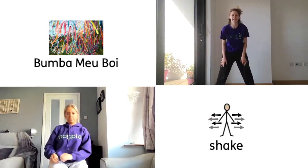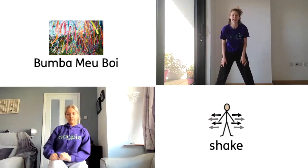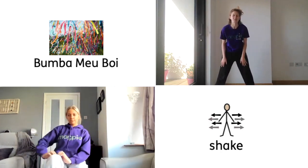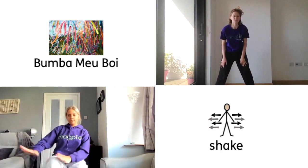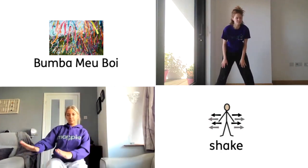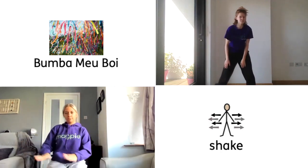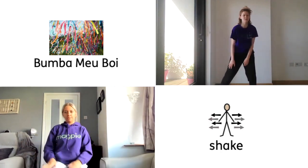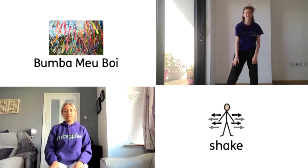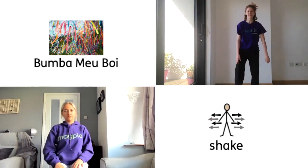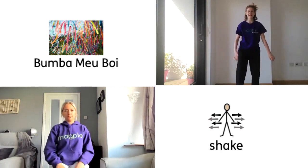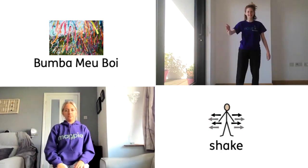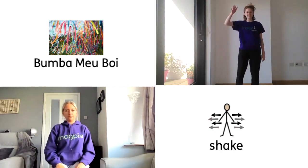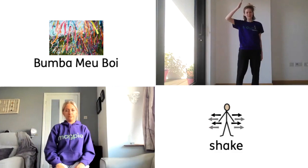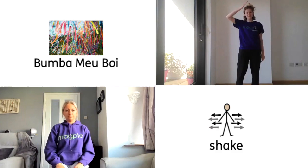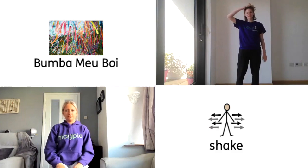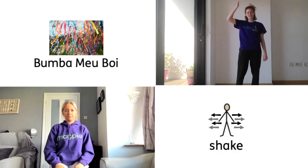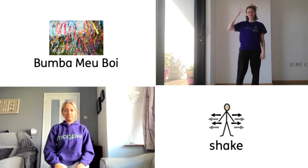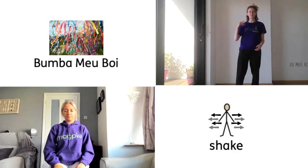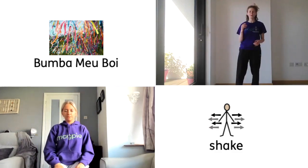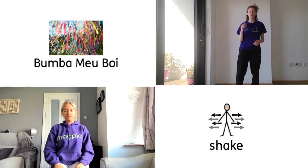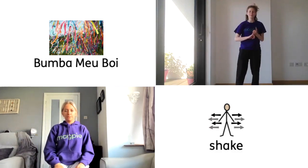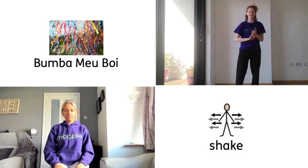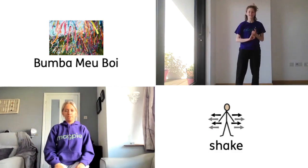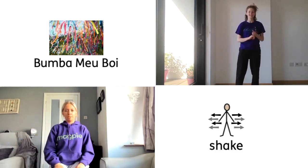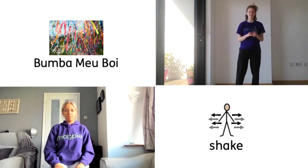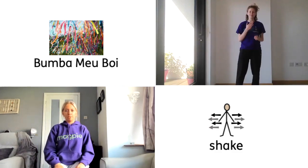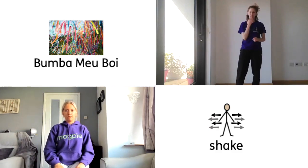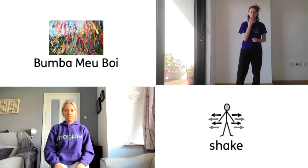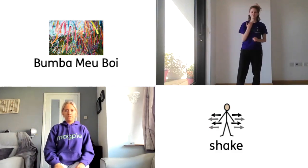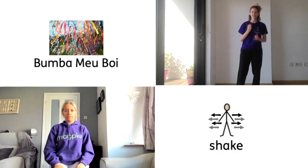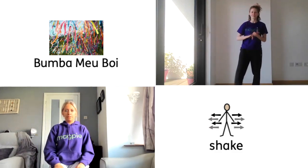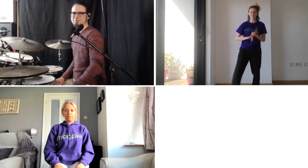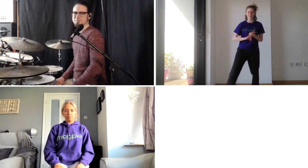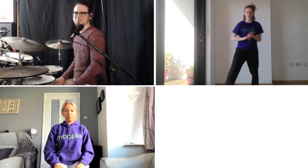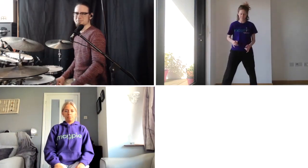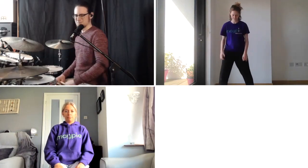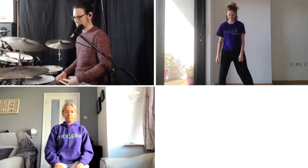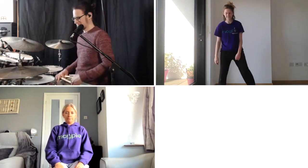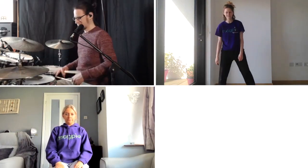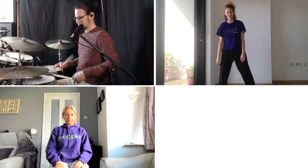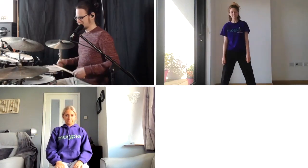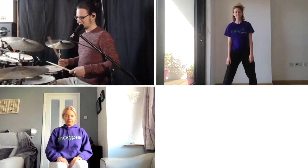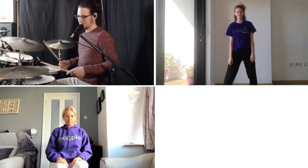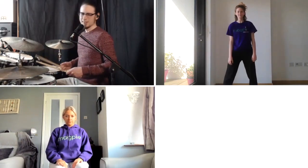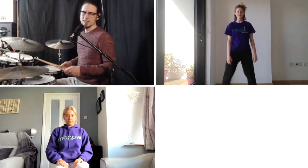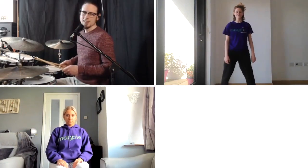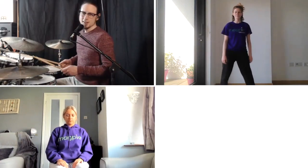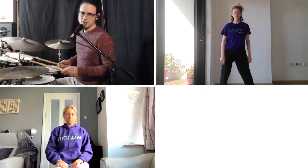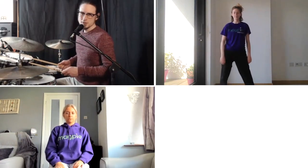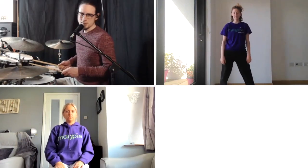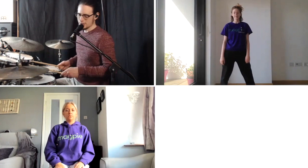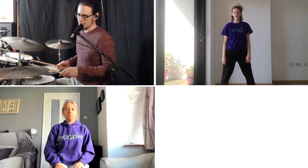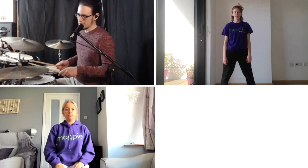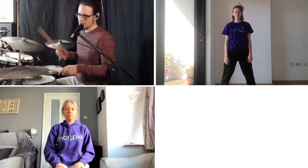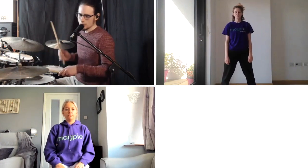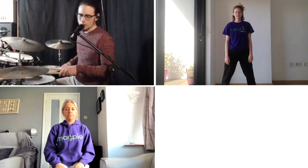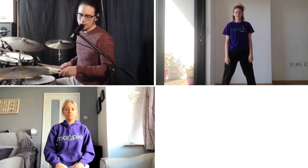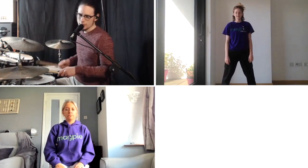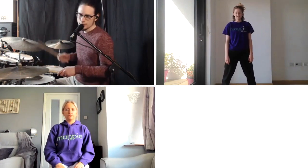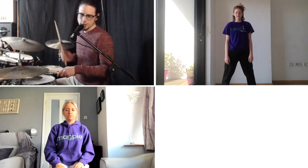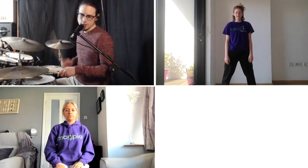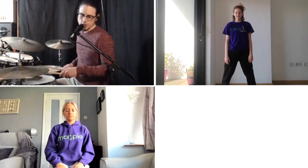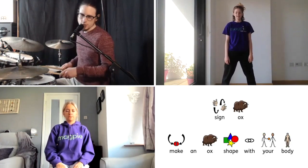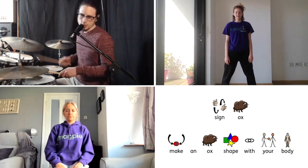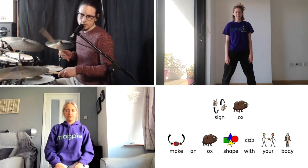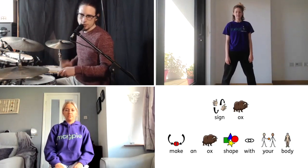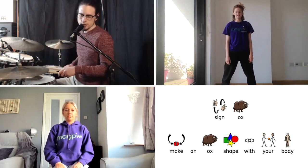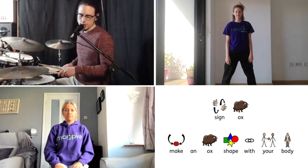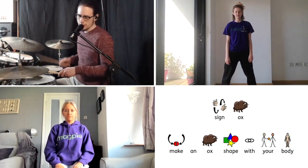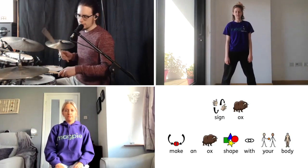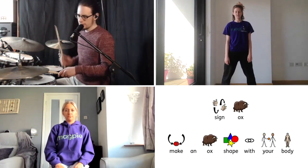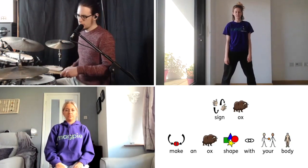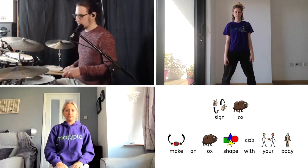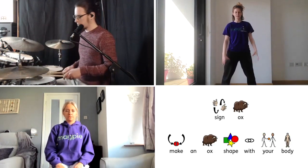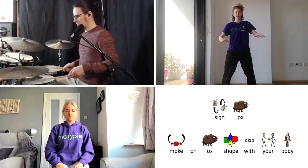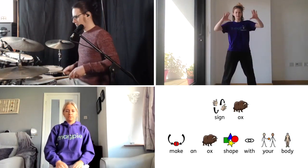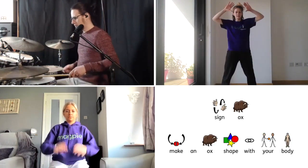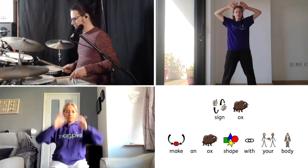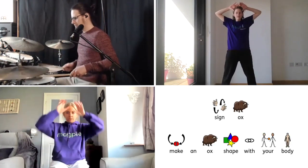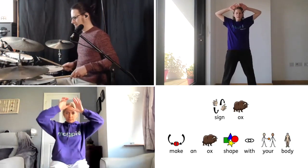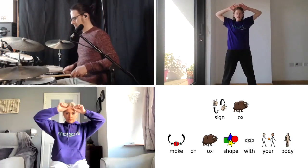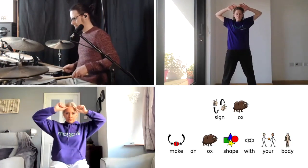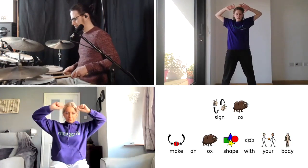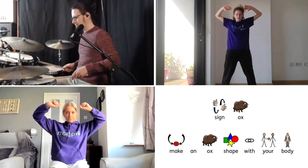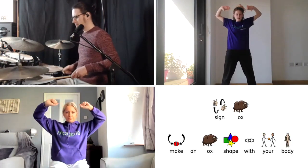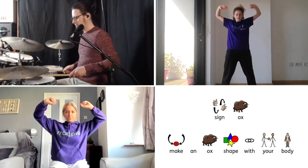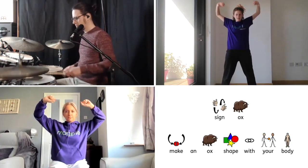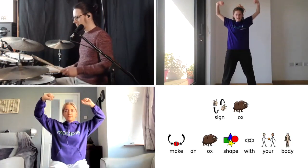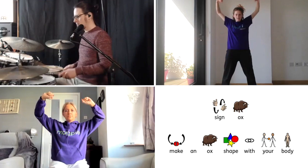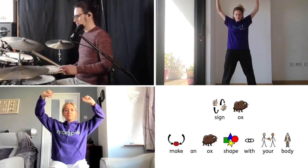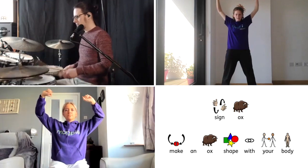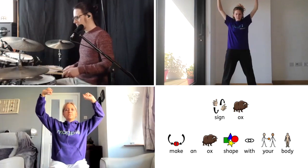cow great let's go from the top with simon thank you simon it's ready guys so one two three four